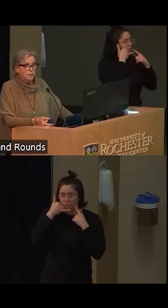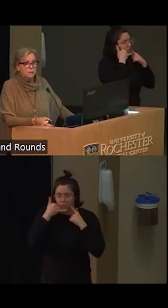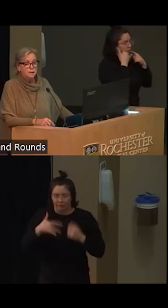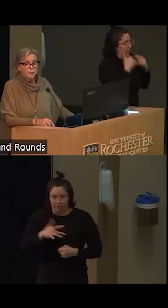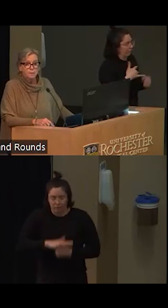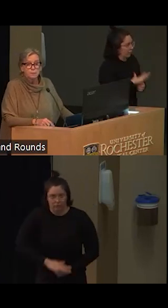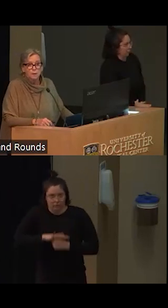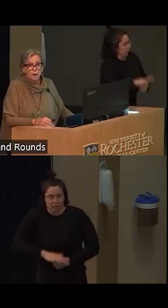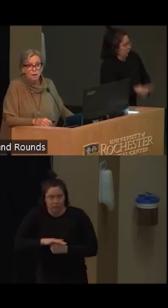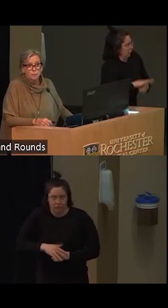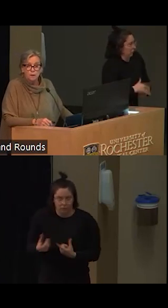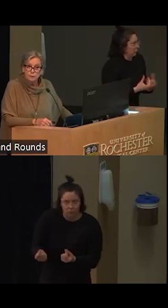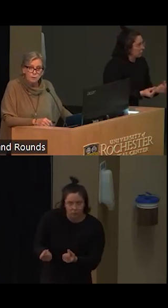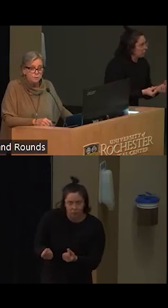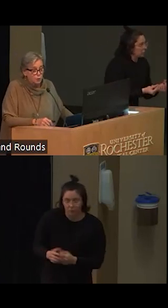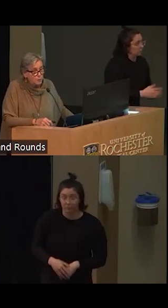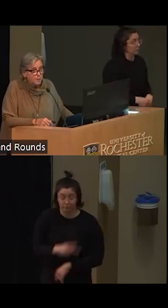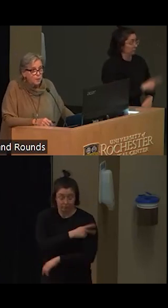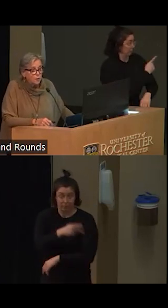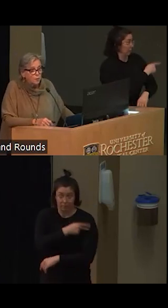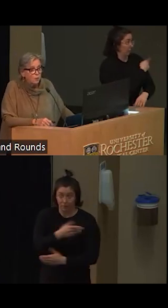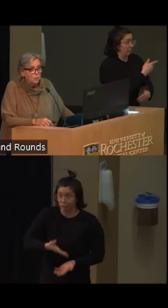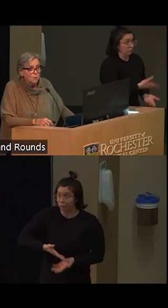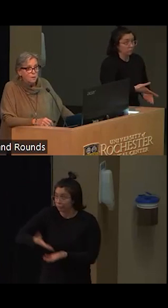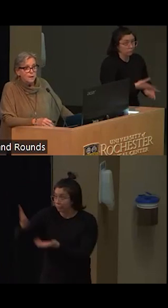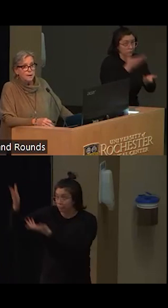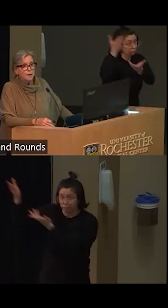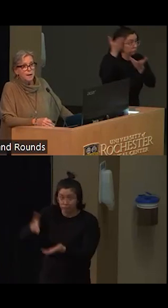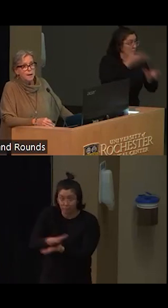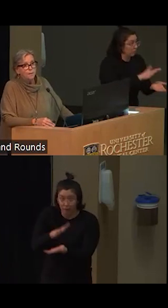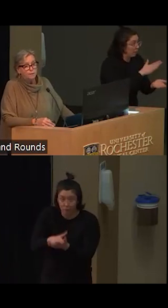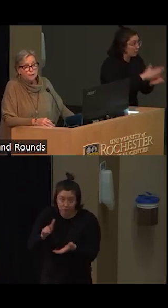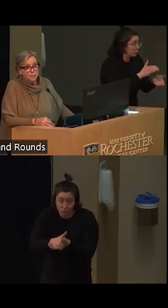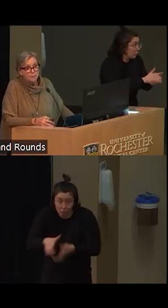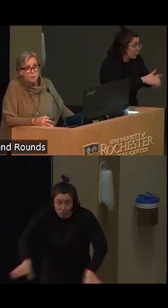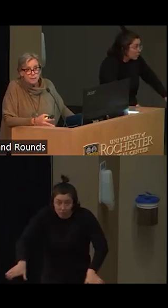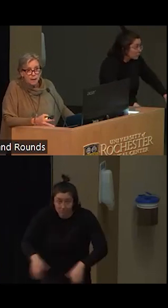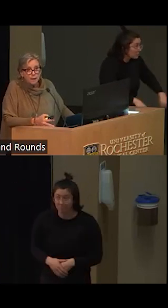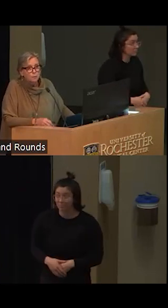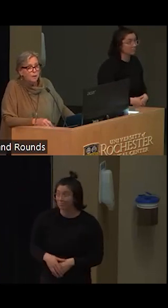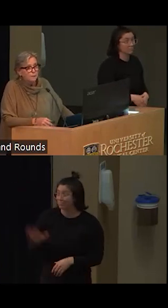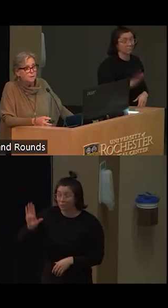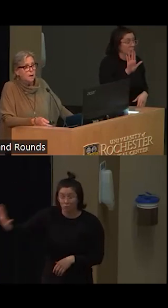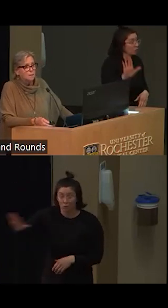patients have been delivered divorce papers they have had family members die while they're in the